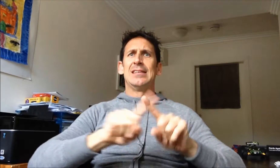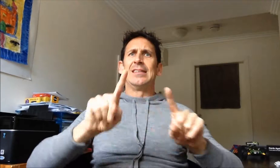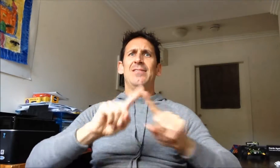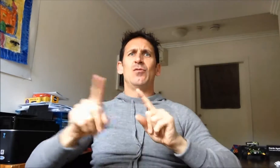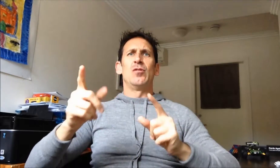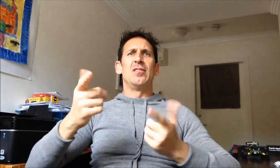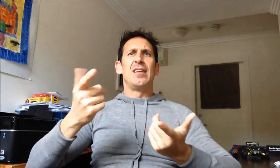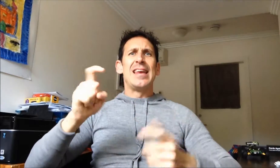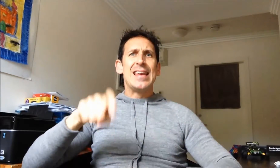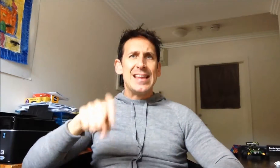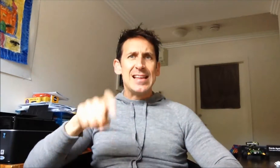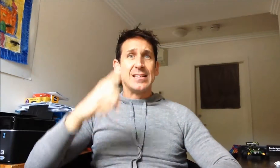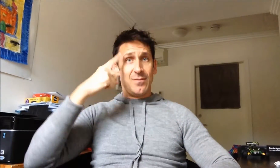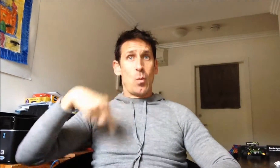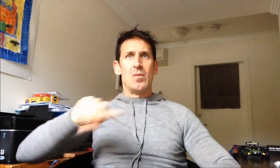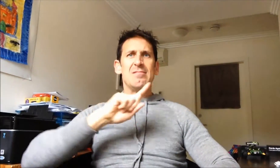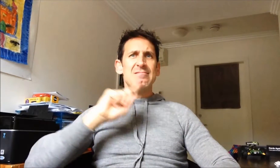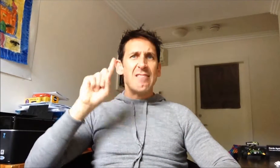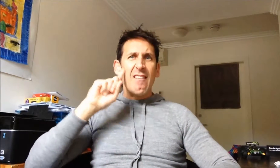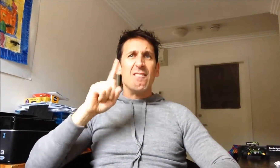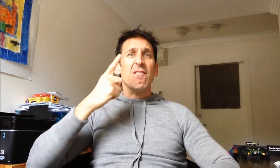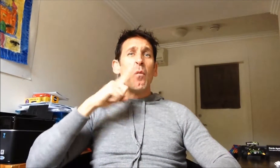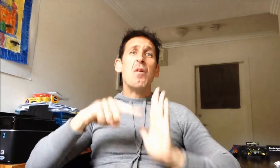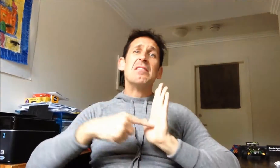to meet all kinds of needs in the deaf community.